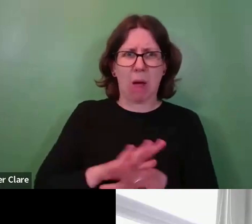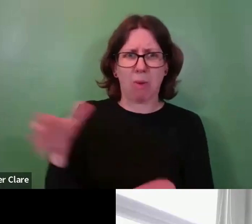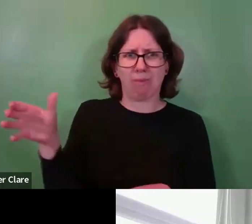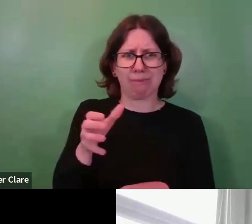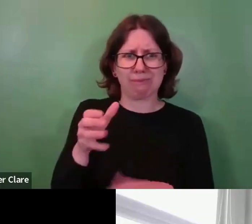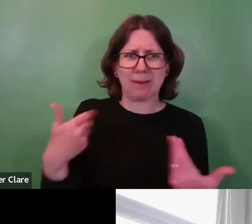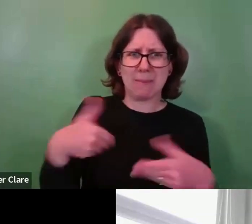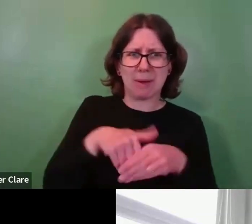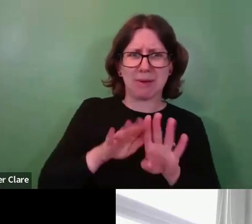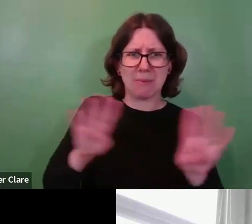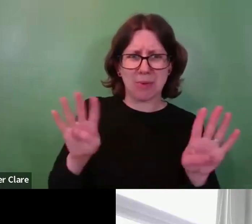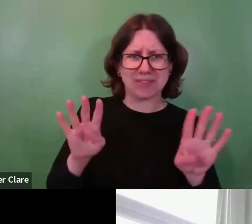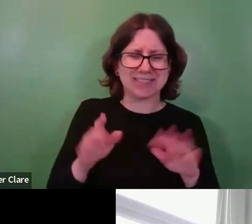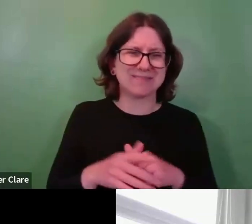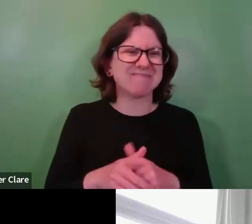Yeah, that's of an important part as well.